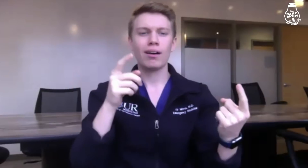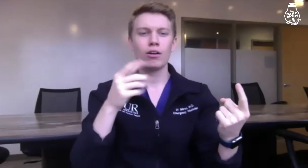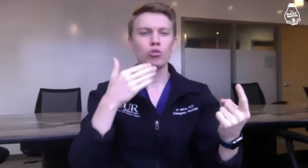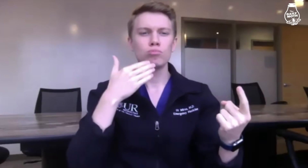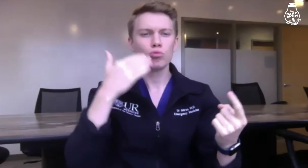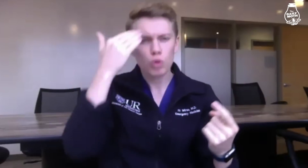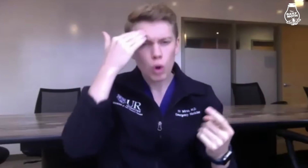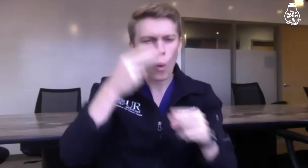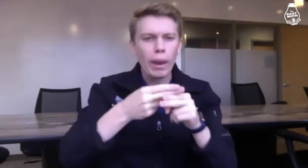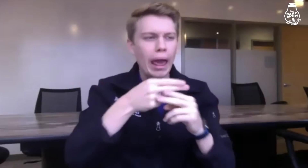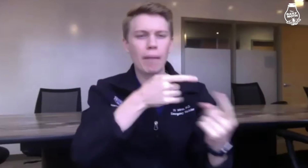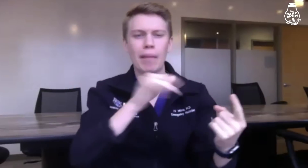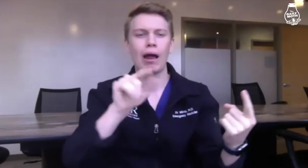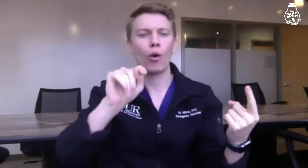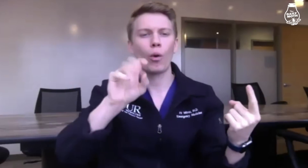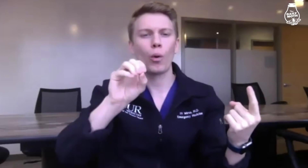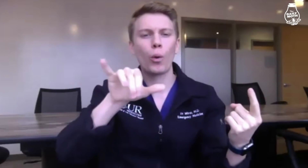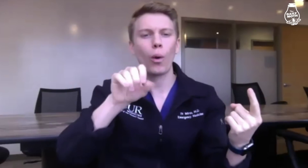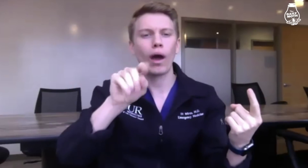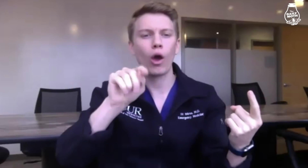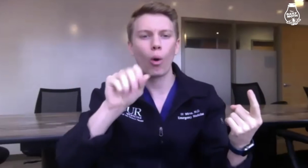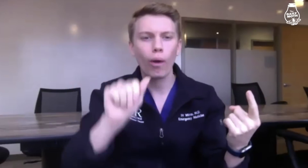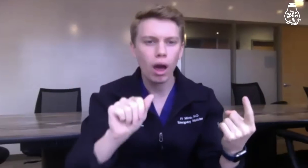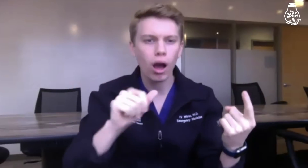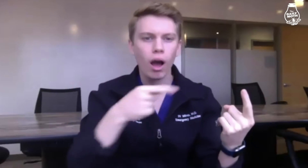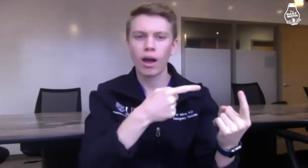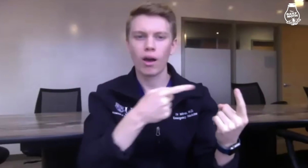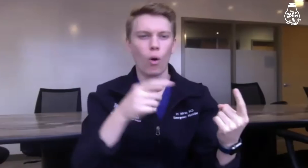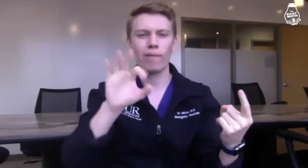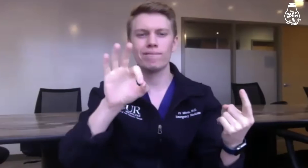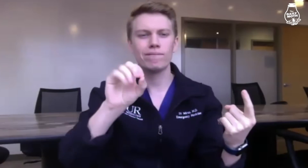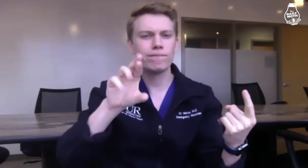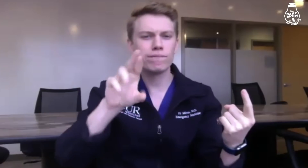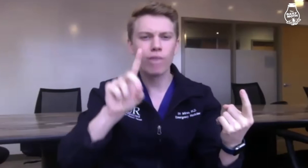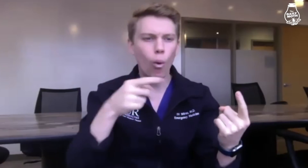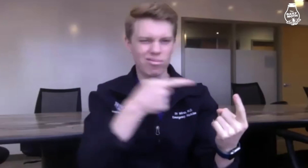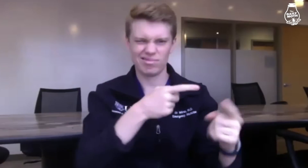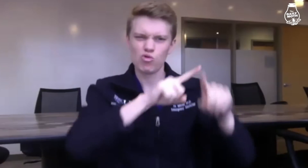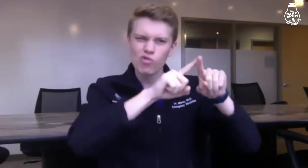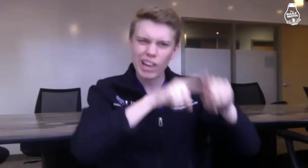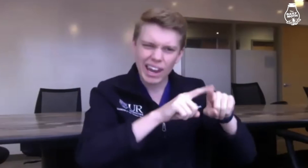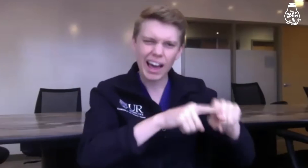One is from a well-known brand such as Toyota or Ford.